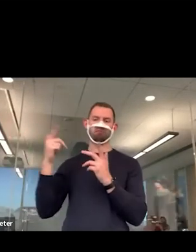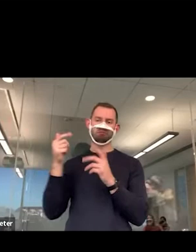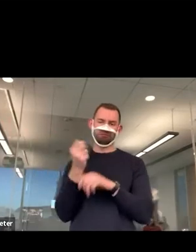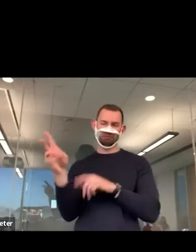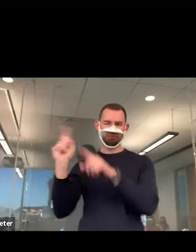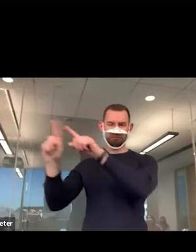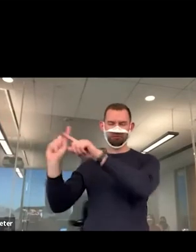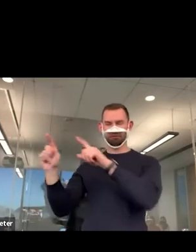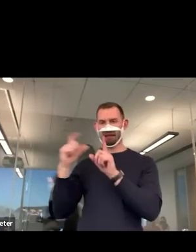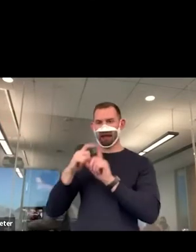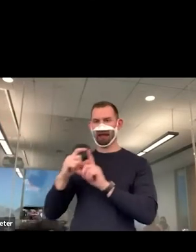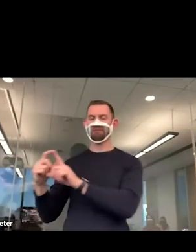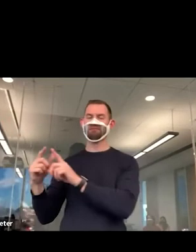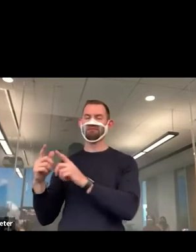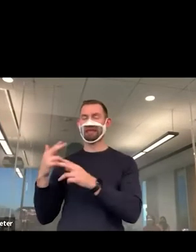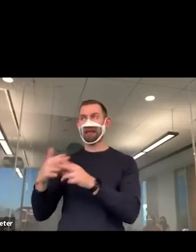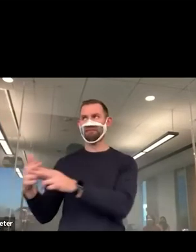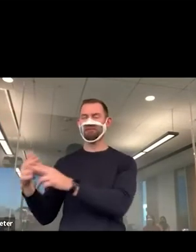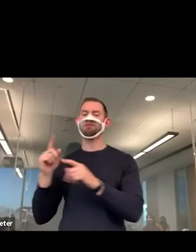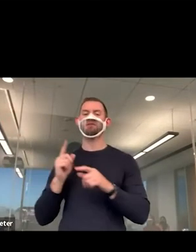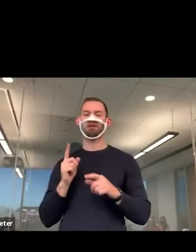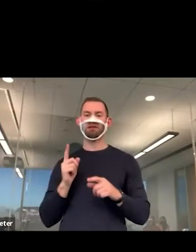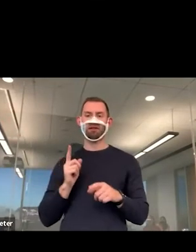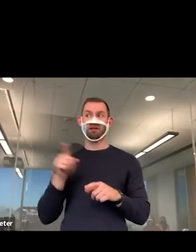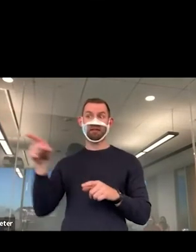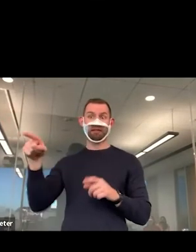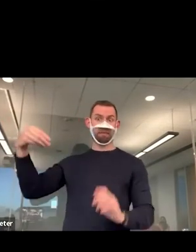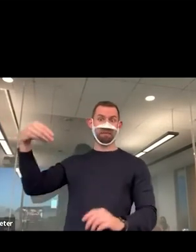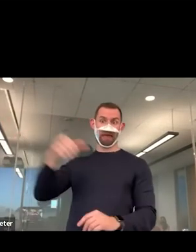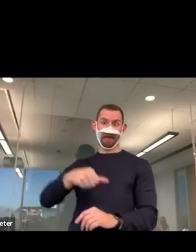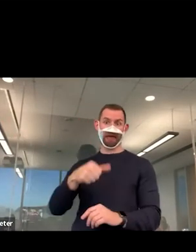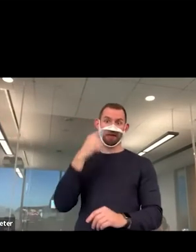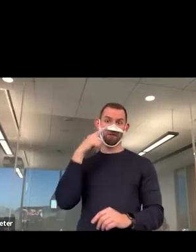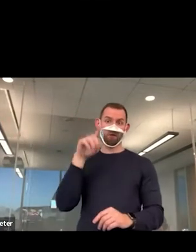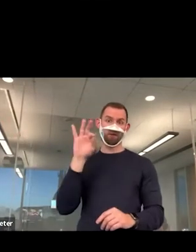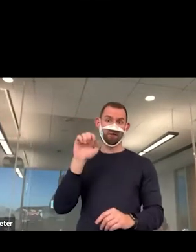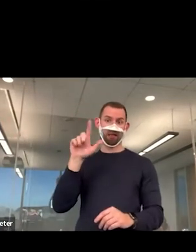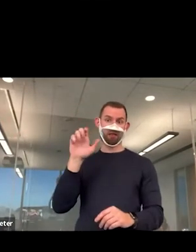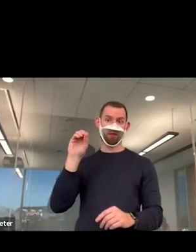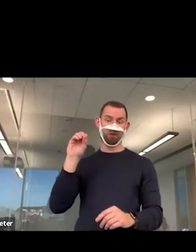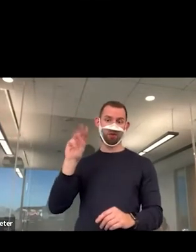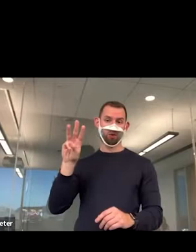fellowship program that still goes on today they pay your salary and all your benefits and a public